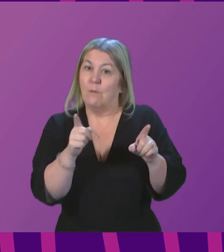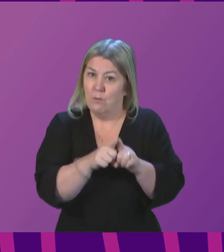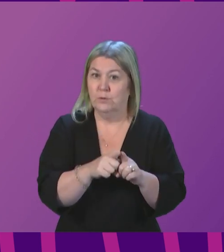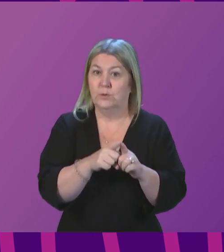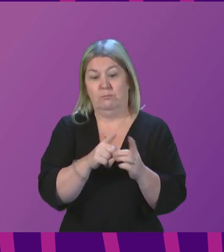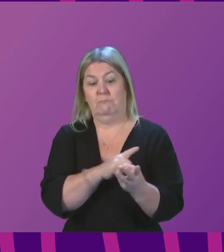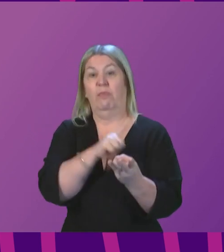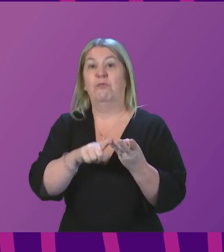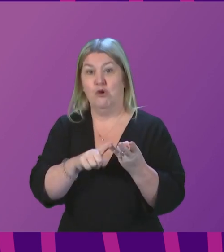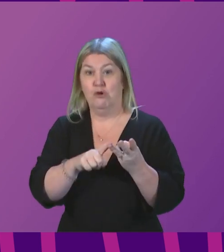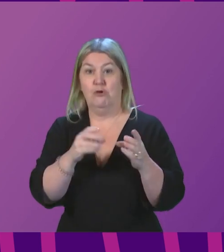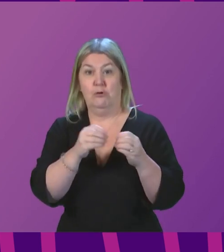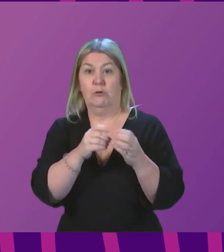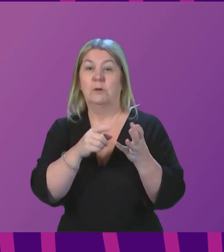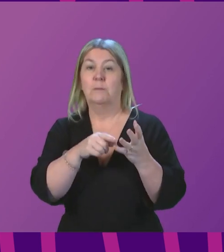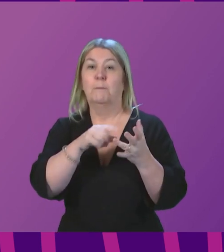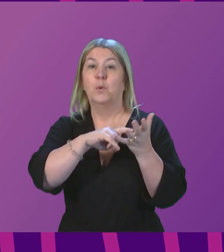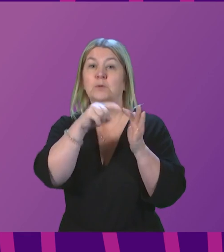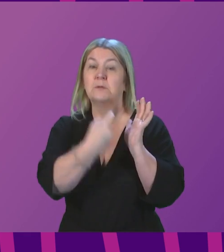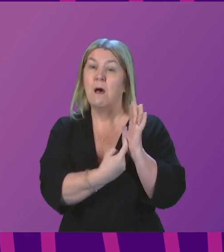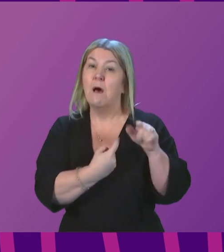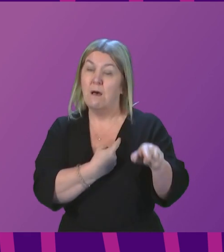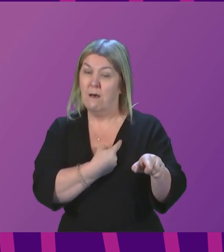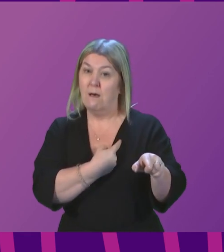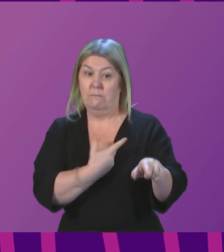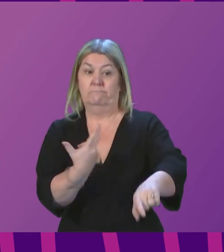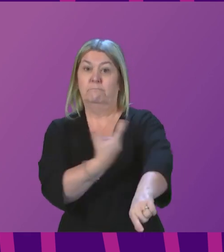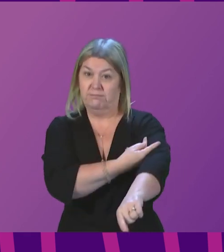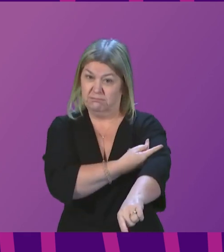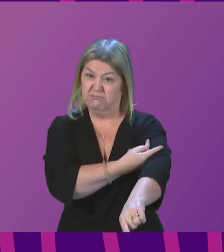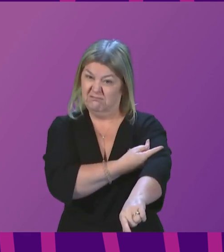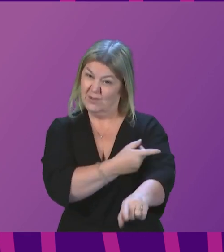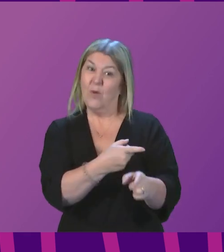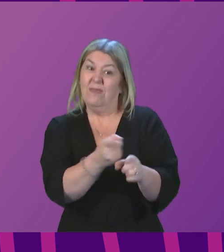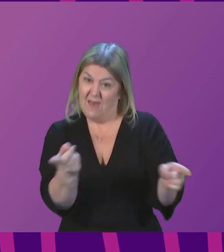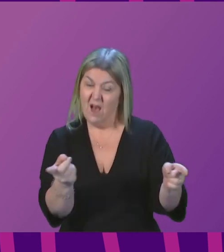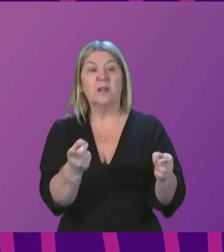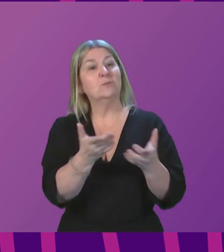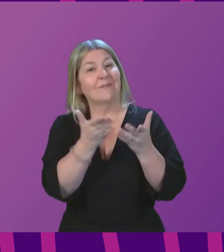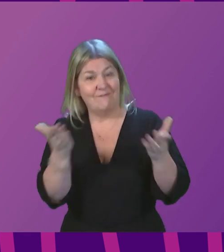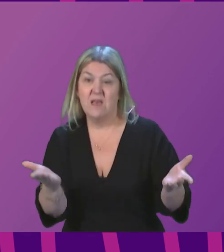thankfully, now in a better position than we might have been when we looked ahead before the Christmas period.